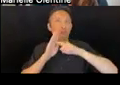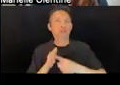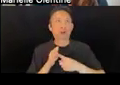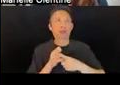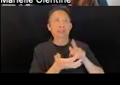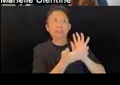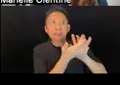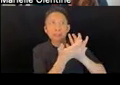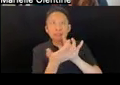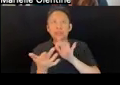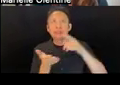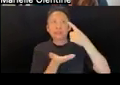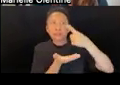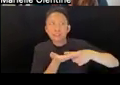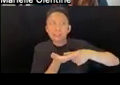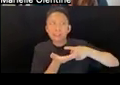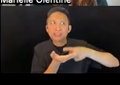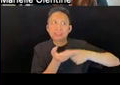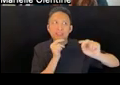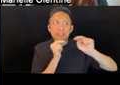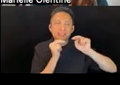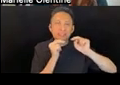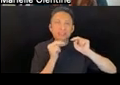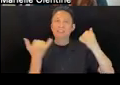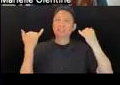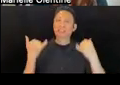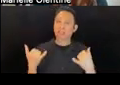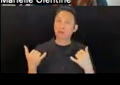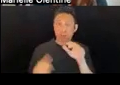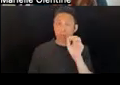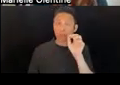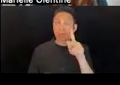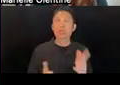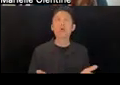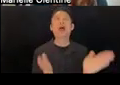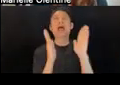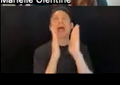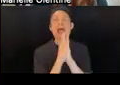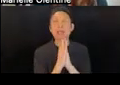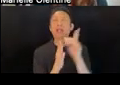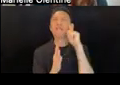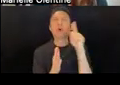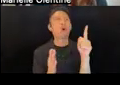film and then wanted to send it to a colleague, Josh, who had CC-ed the wrong Josh, and CC-ed their film